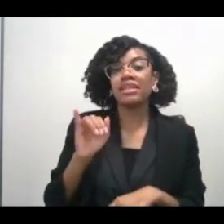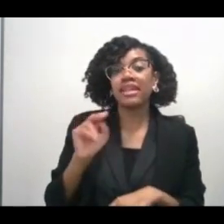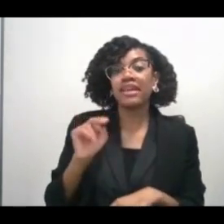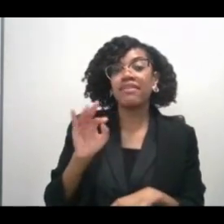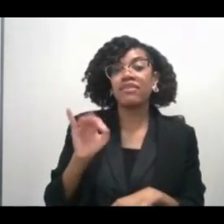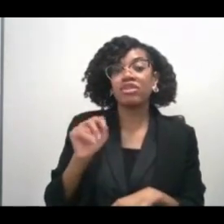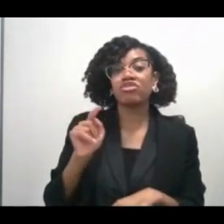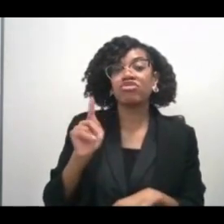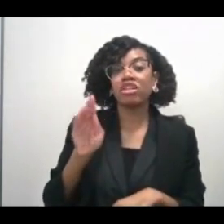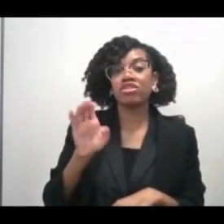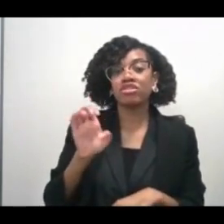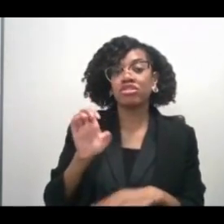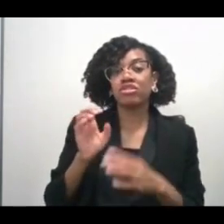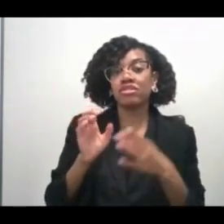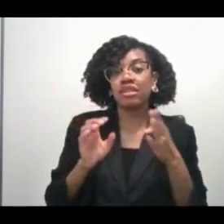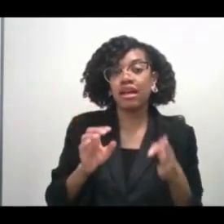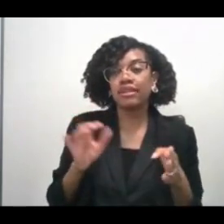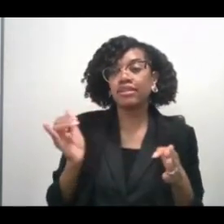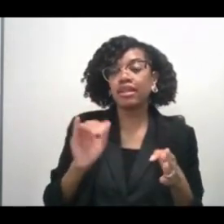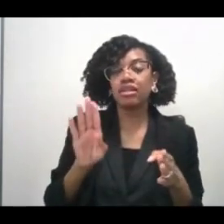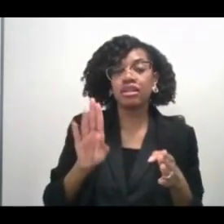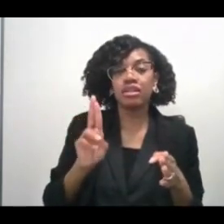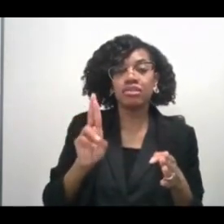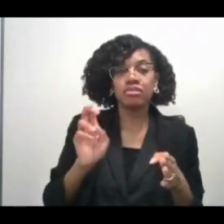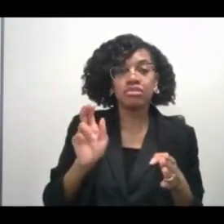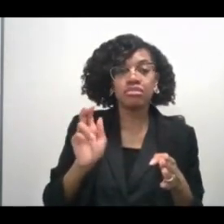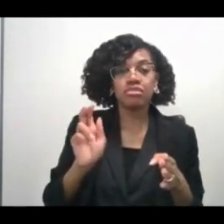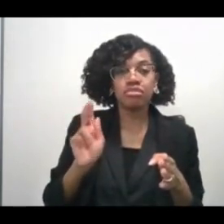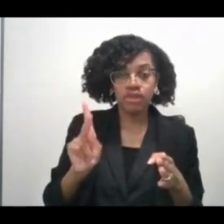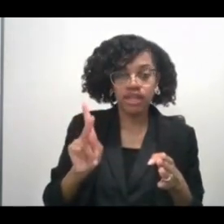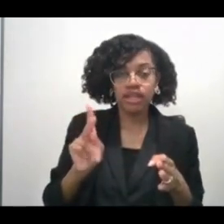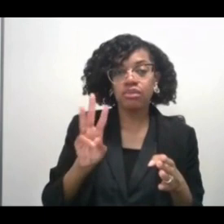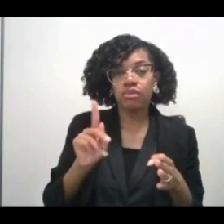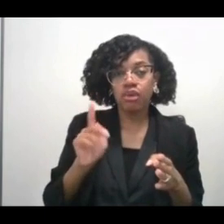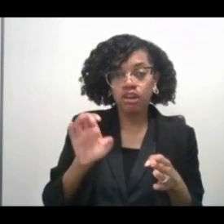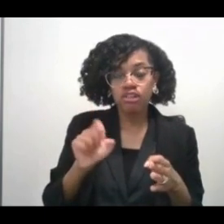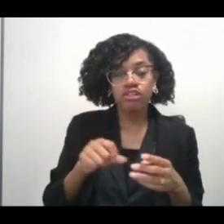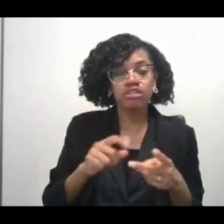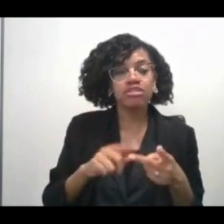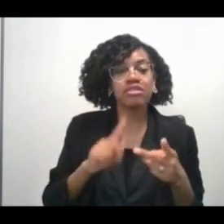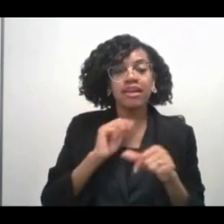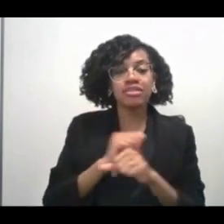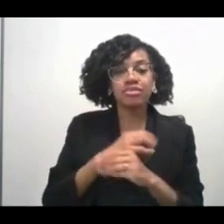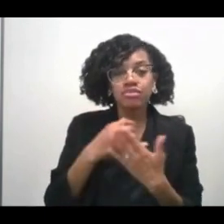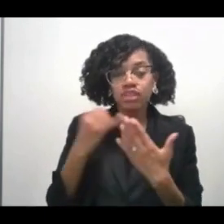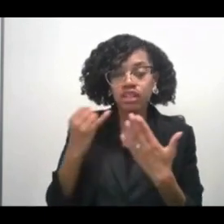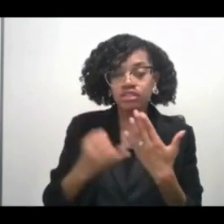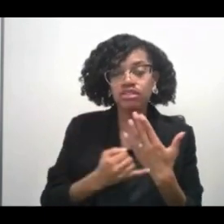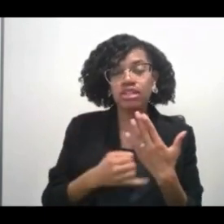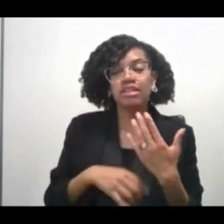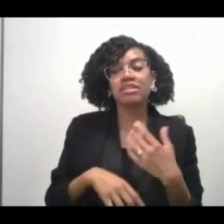breakwaters and the actual projects, there's I do believe,